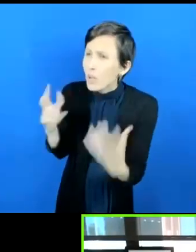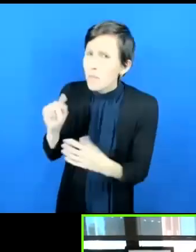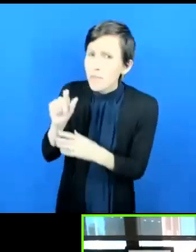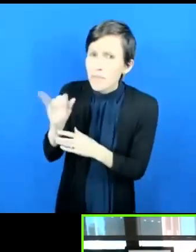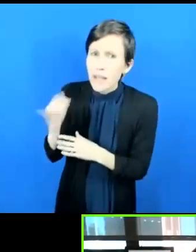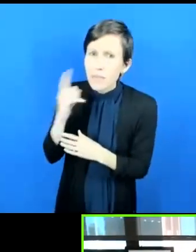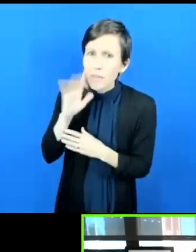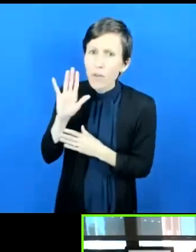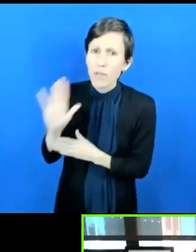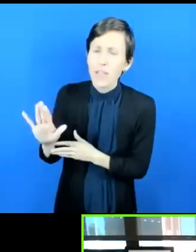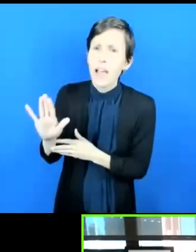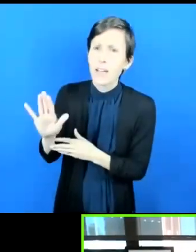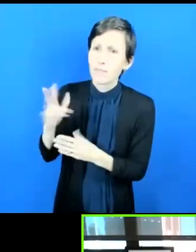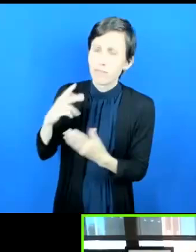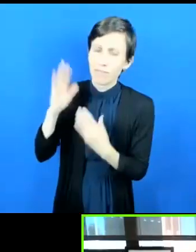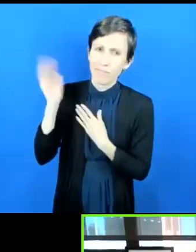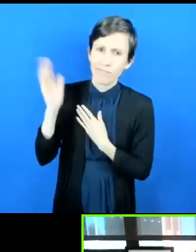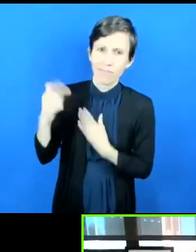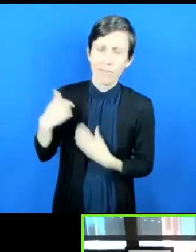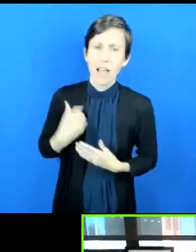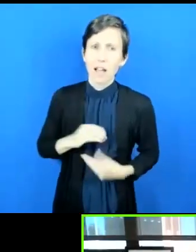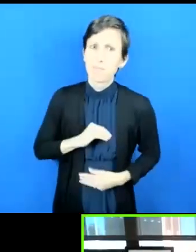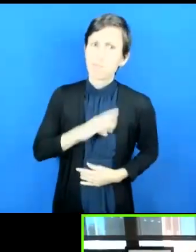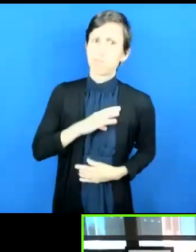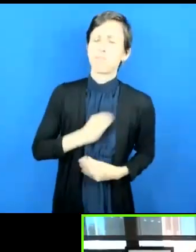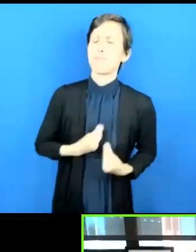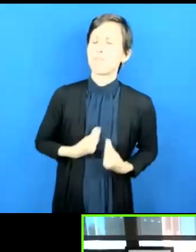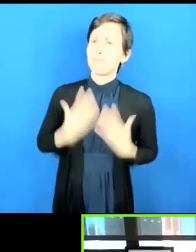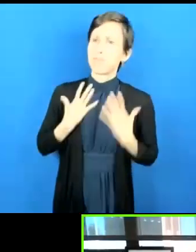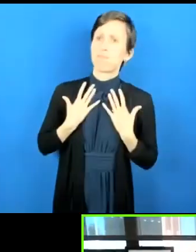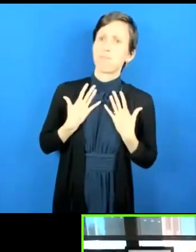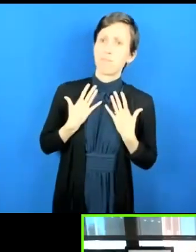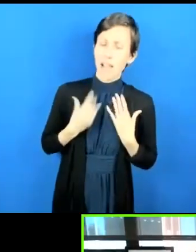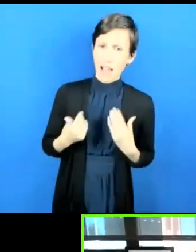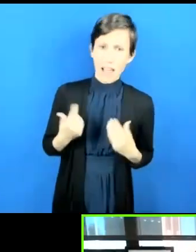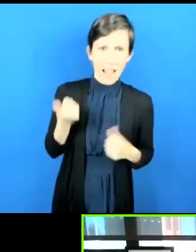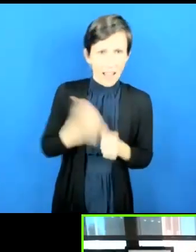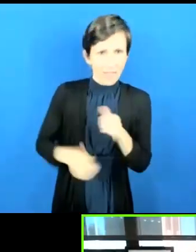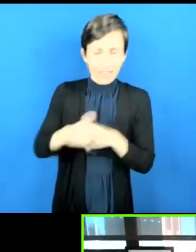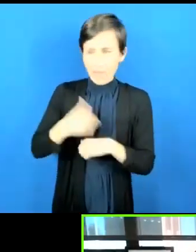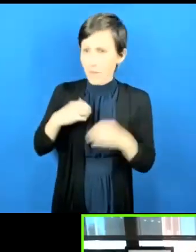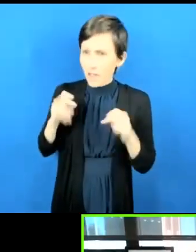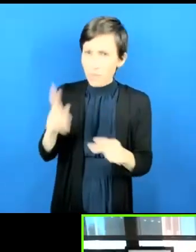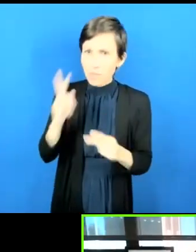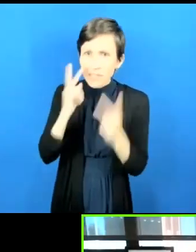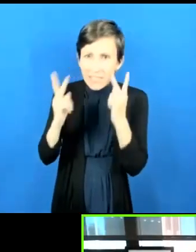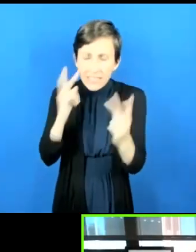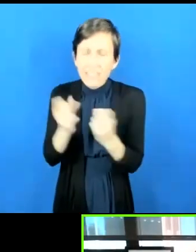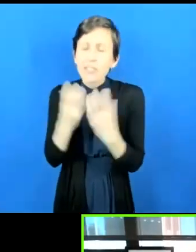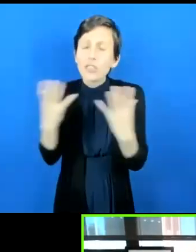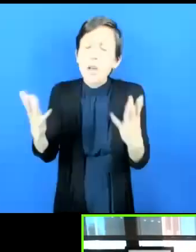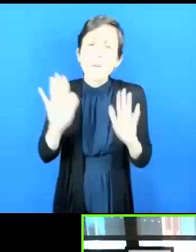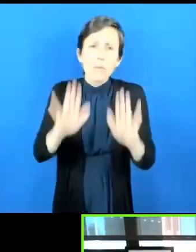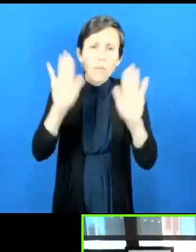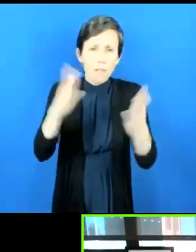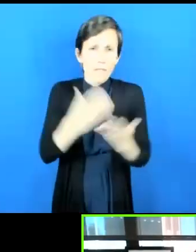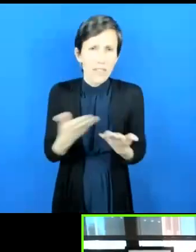I'm heartened every time I have the opportunity to hear or see all the great things that are happening all across campus.